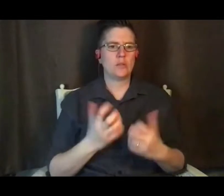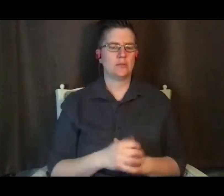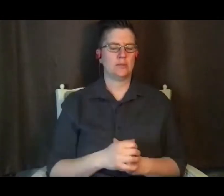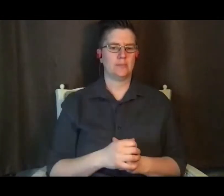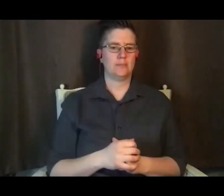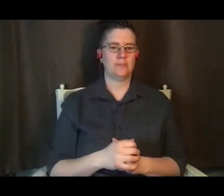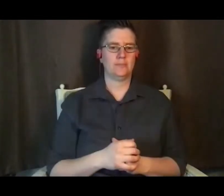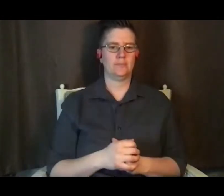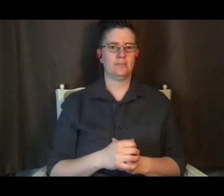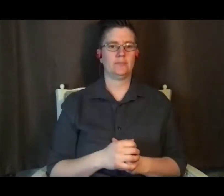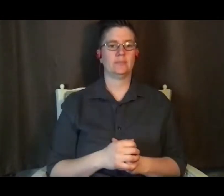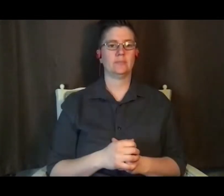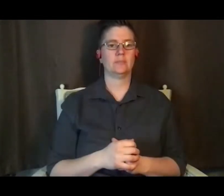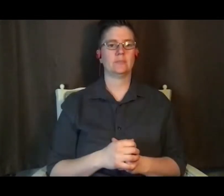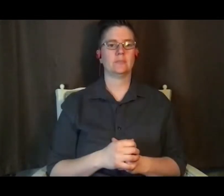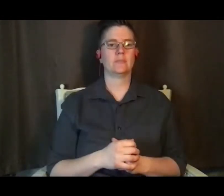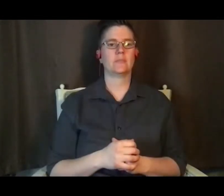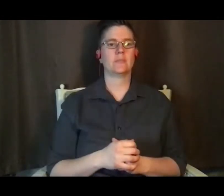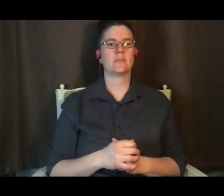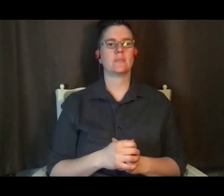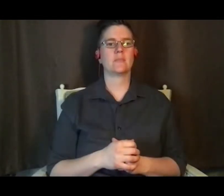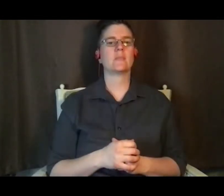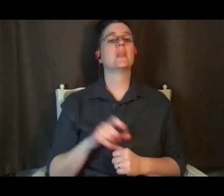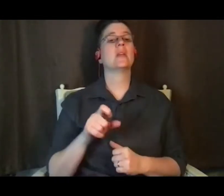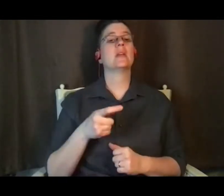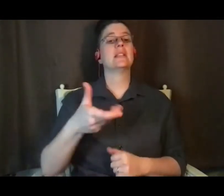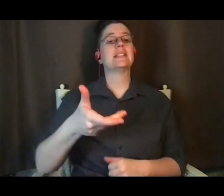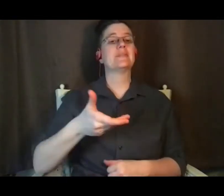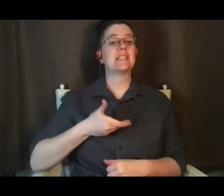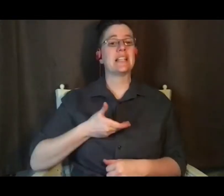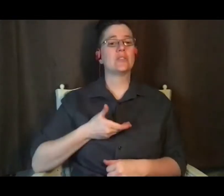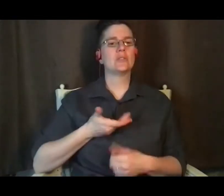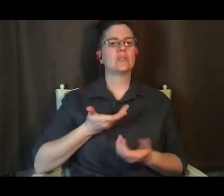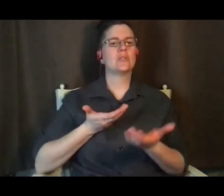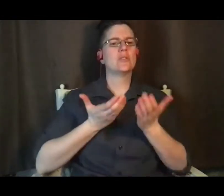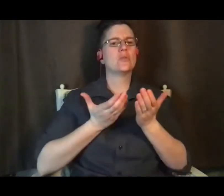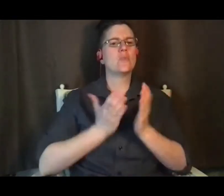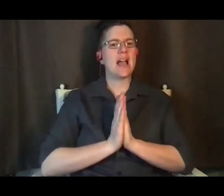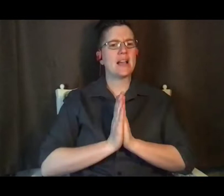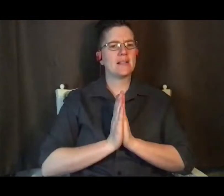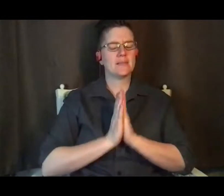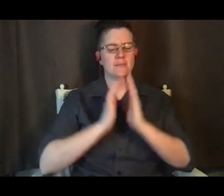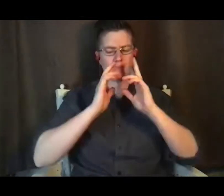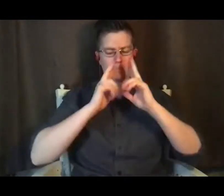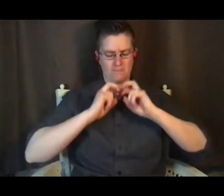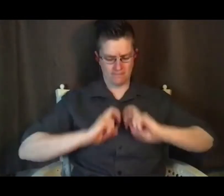this is an invitation for us to ask what it is that we have carried with us now have you had